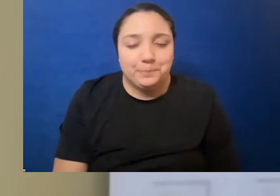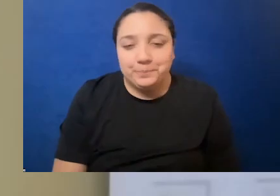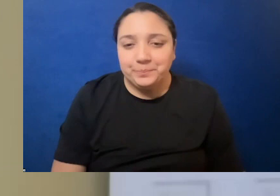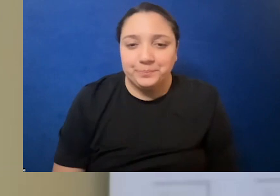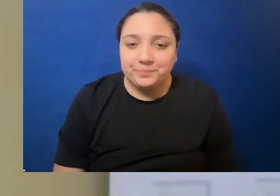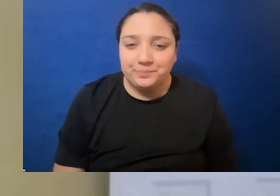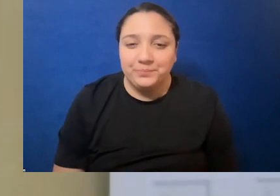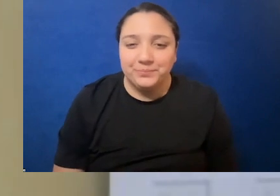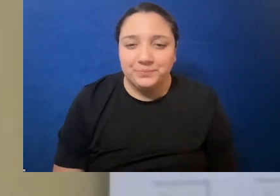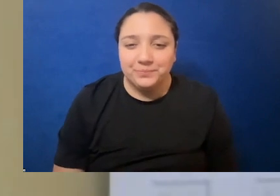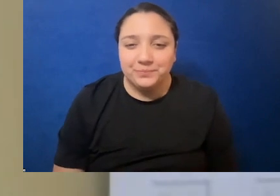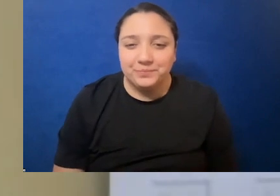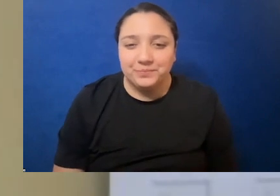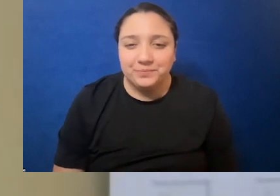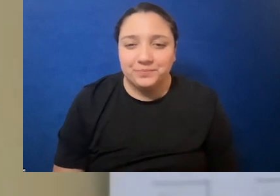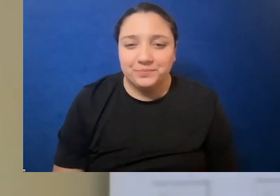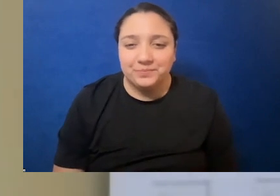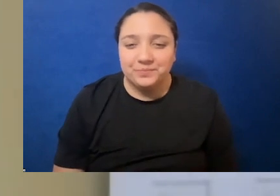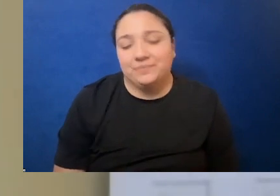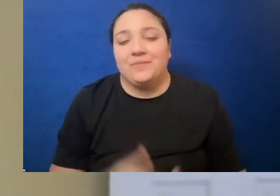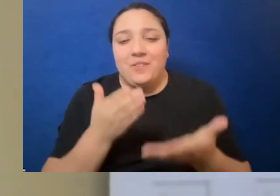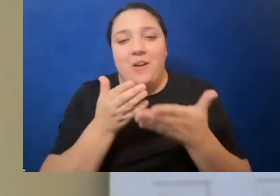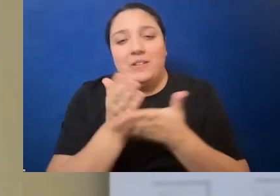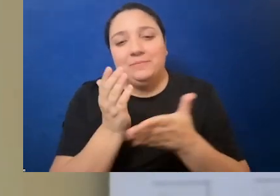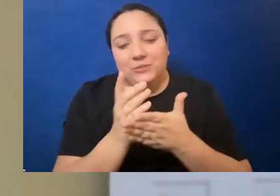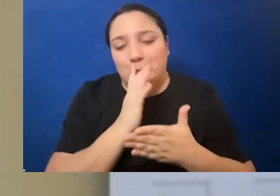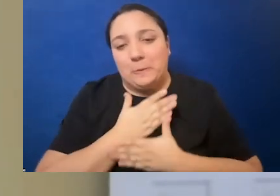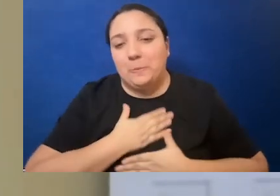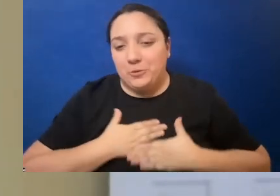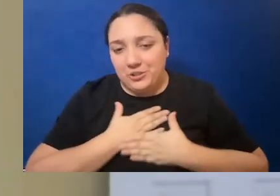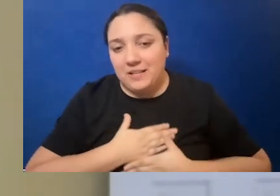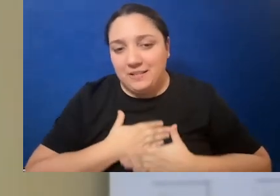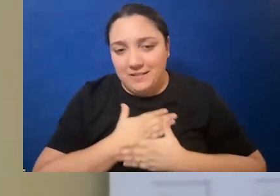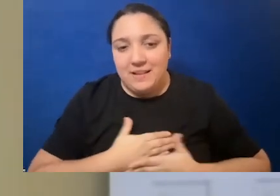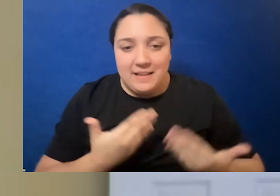ALL RIGHT, SO WE ARE GOING AND I APPRECIATE THAT.